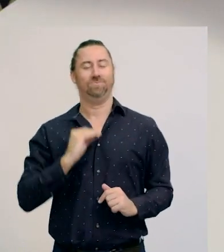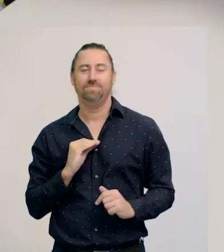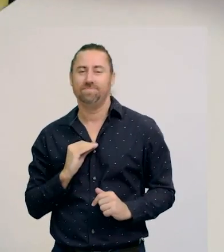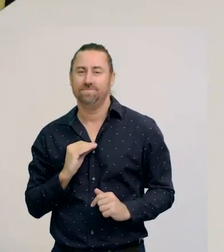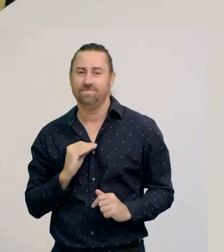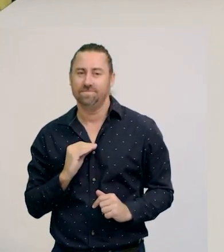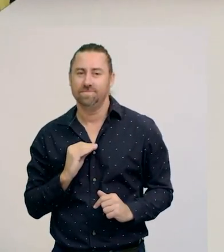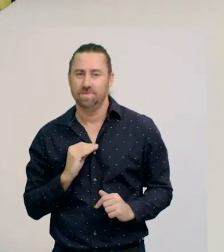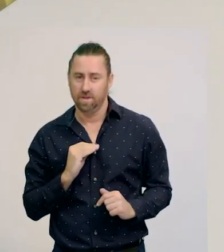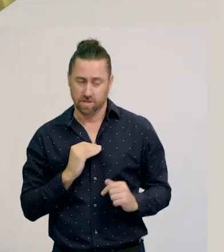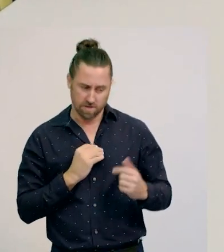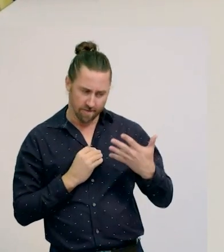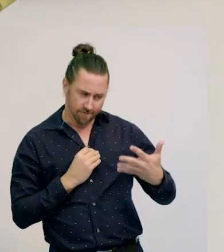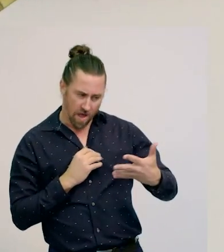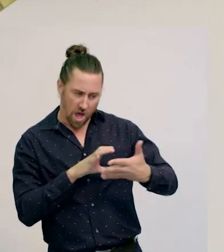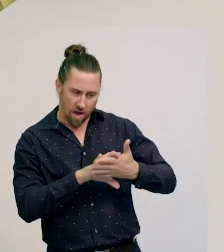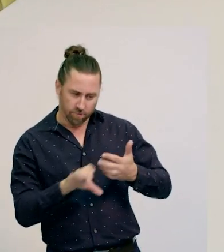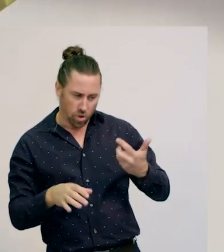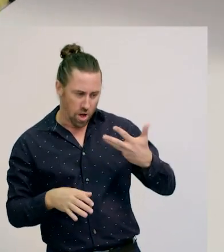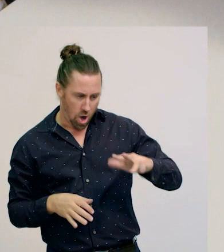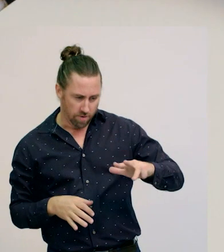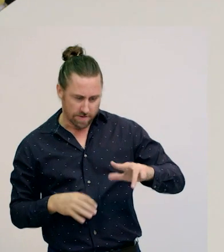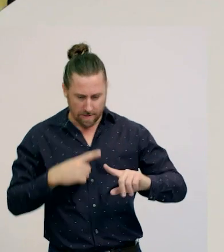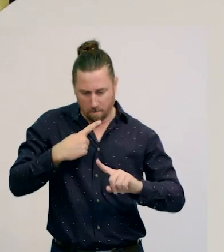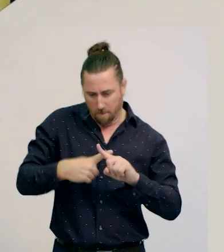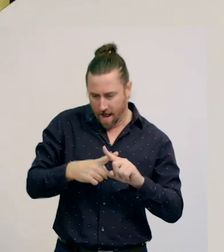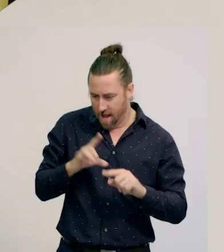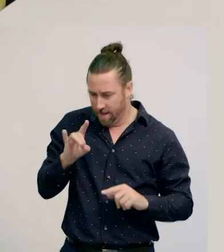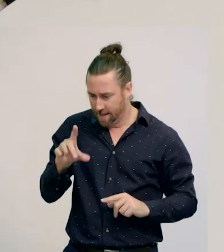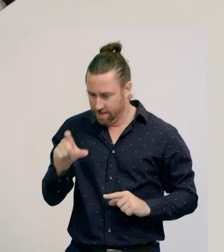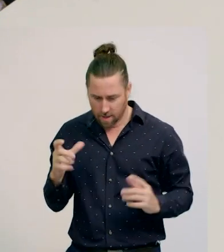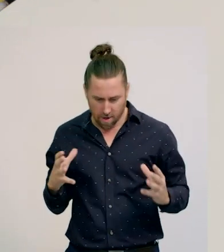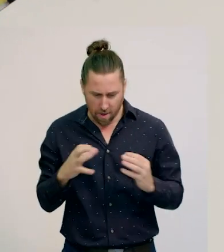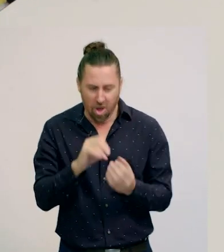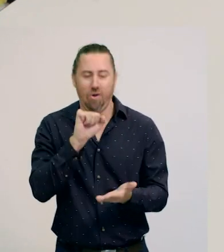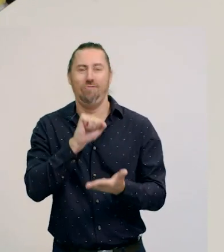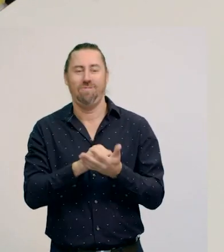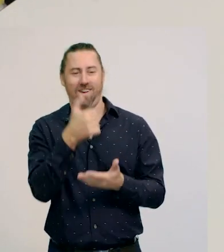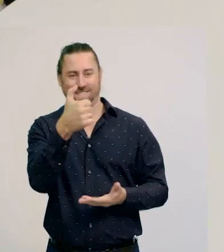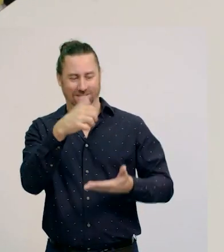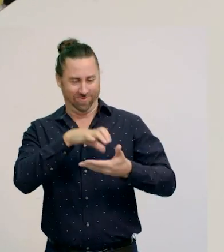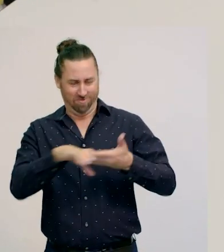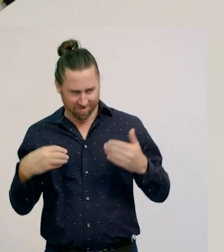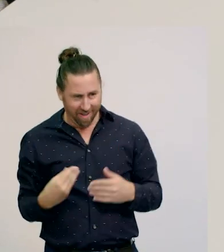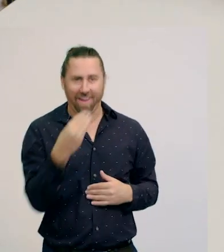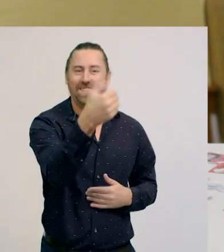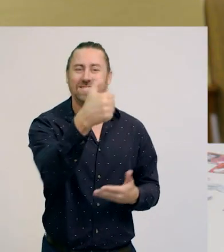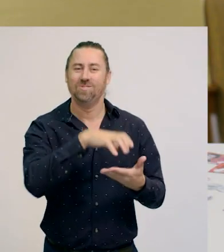because the $5.90 and 10 cents adds up to $6.